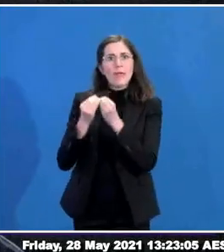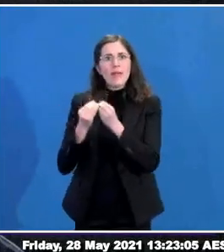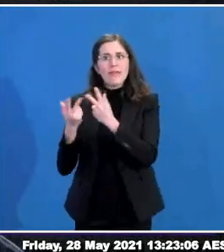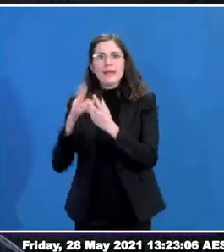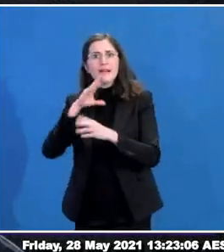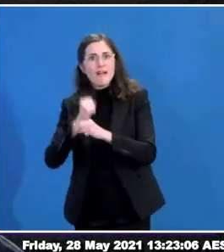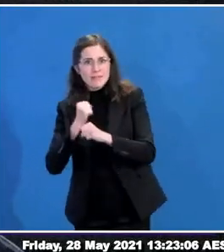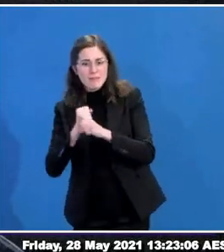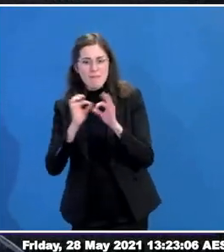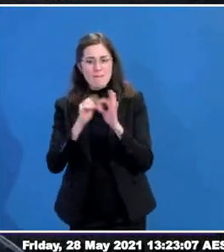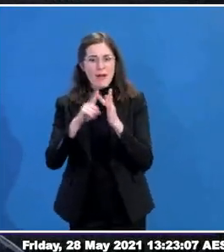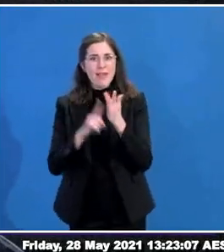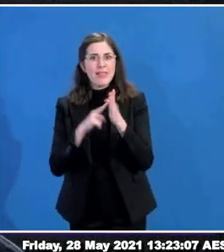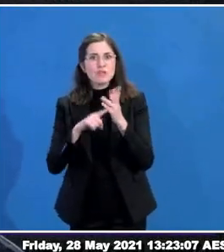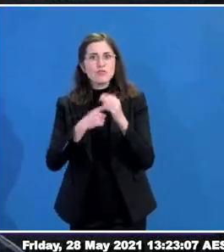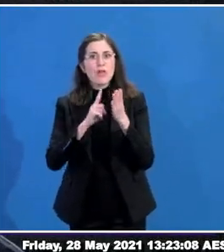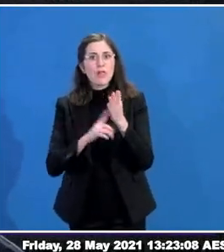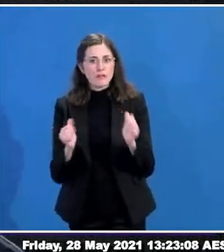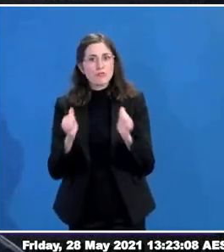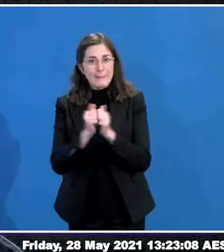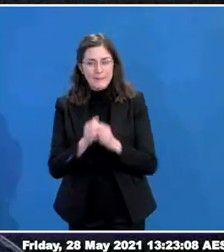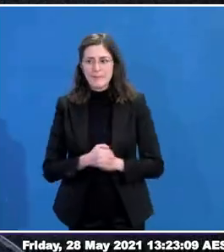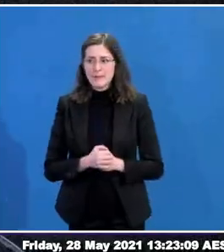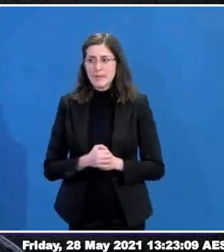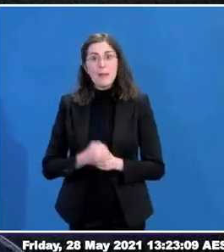I was also one of the general managers who looked after part of the service